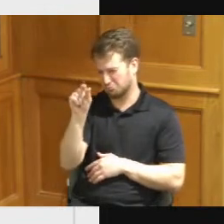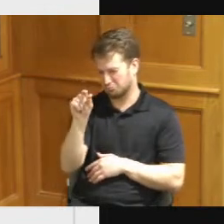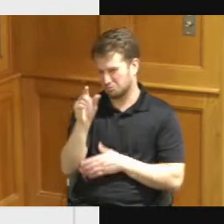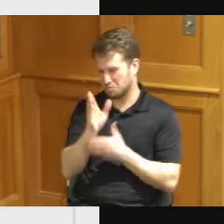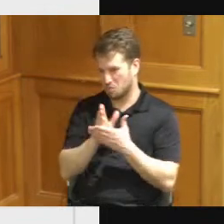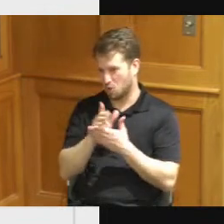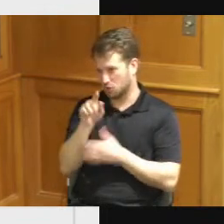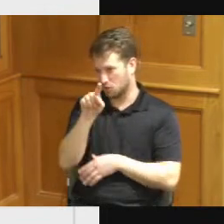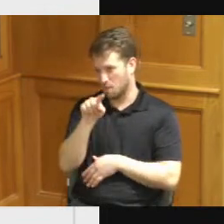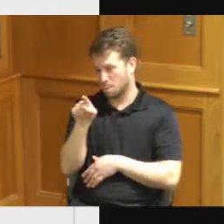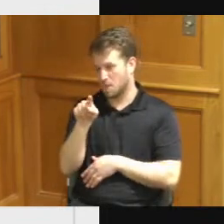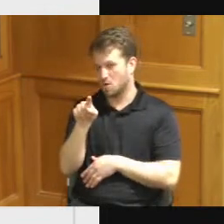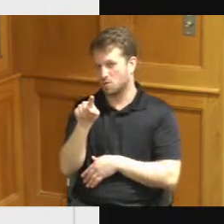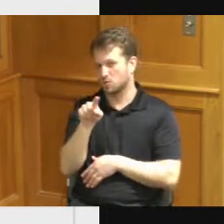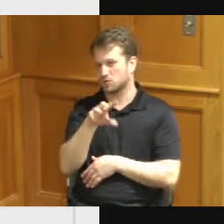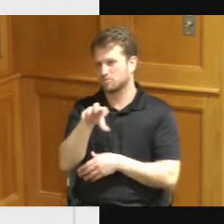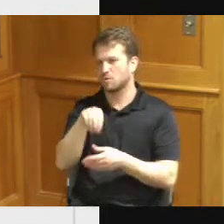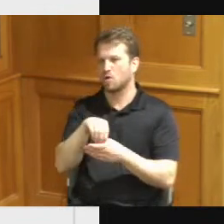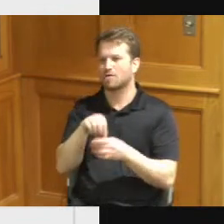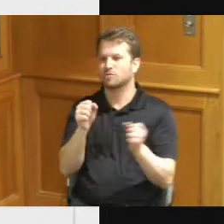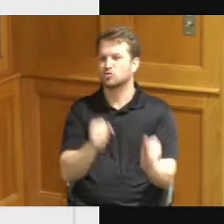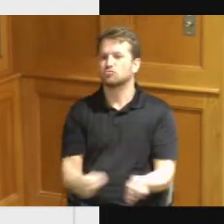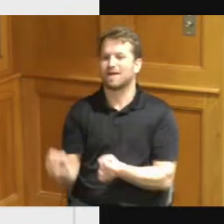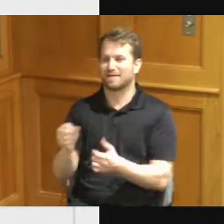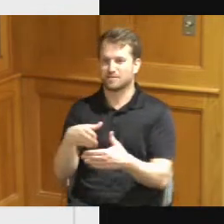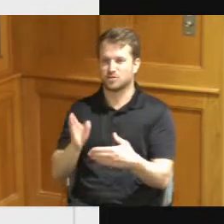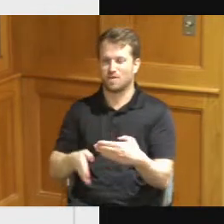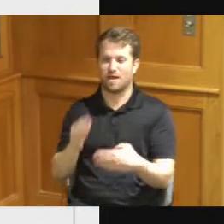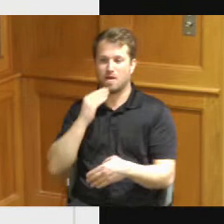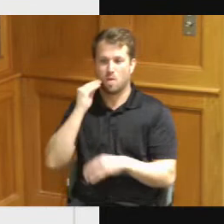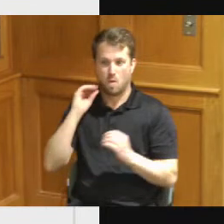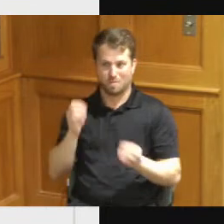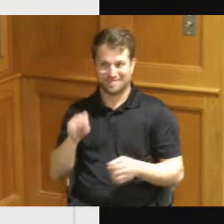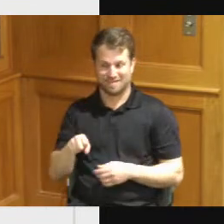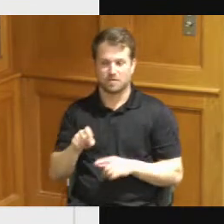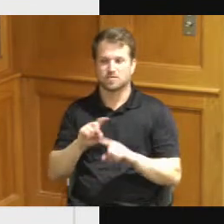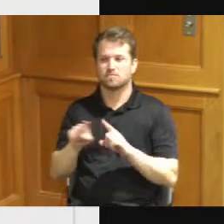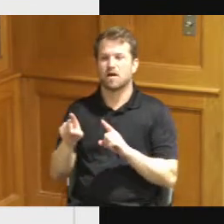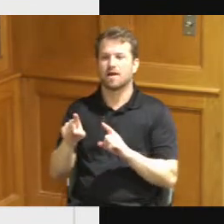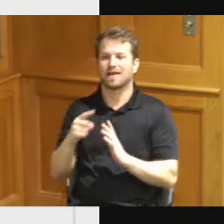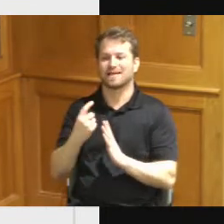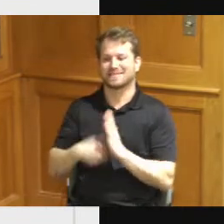are a part of Strategies to End Homelessness but those are expenses we incur to meet those